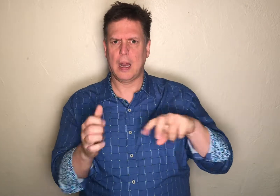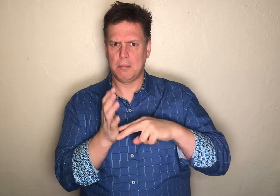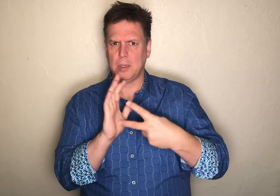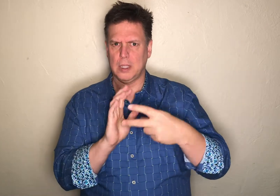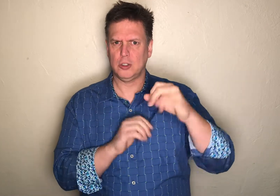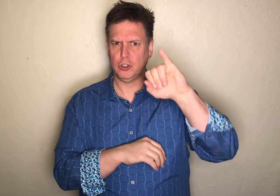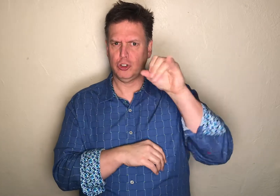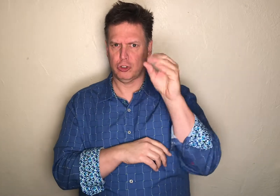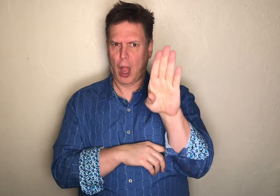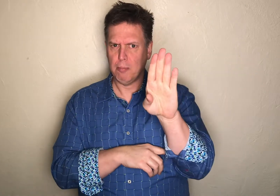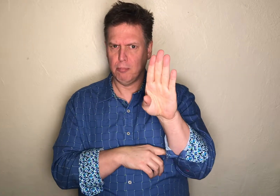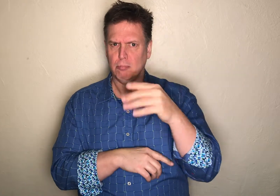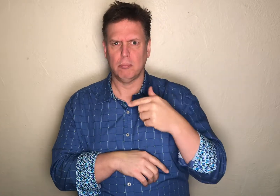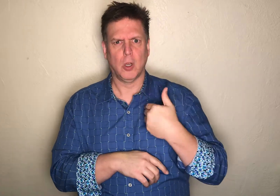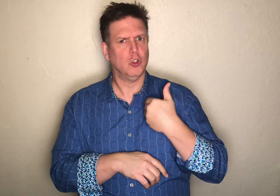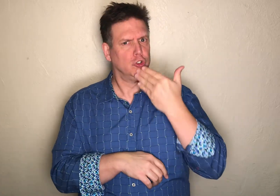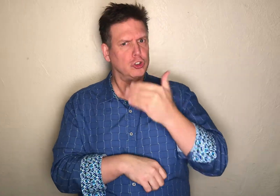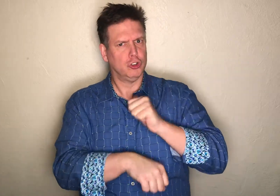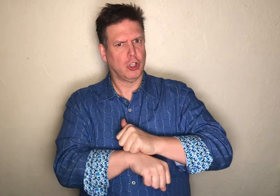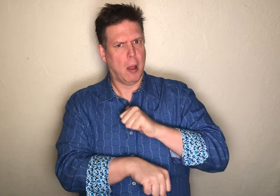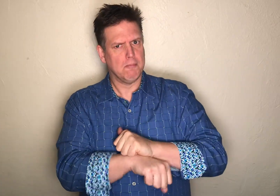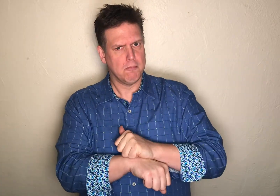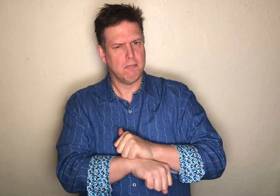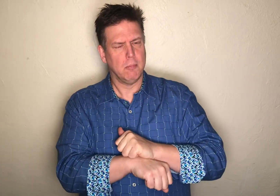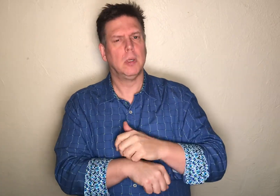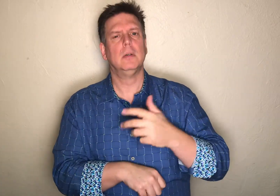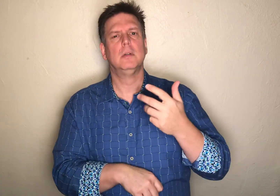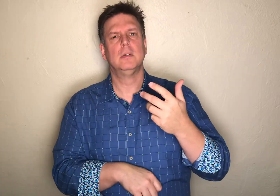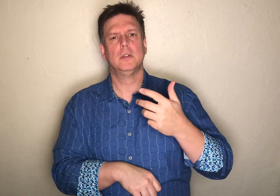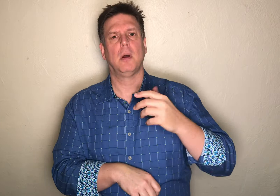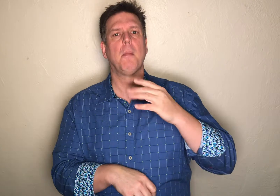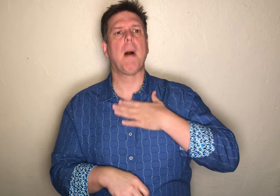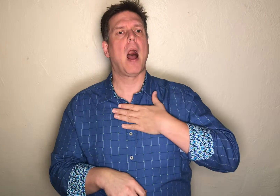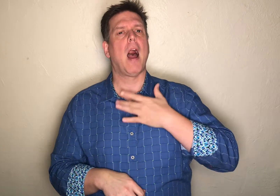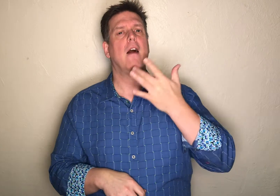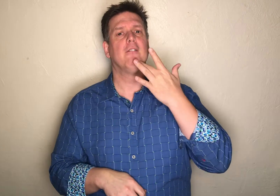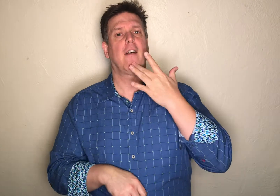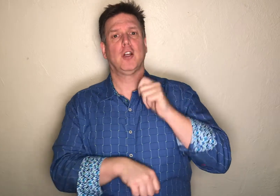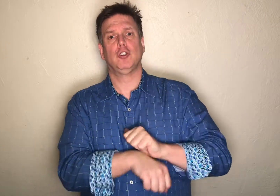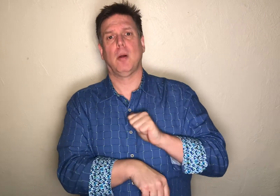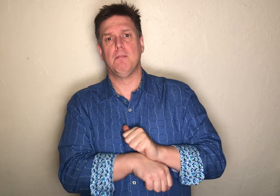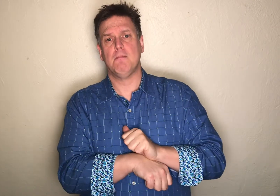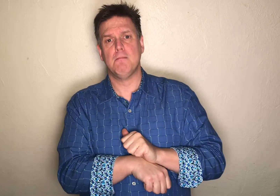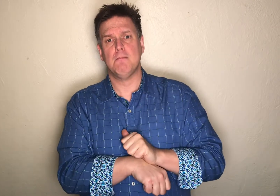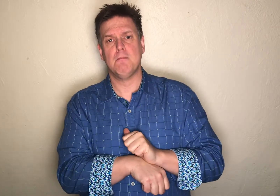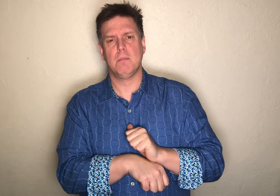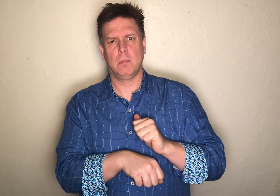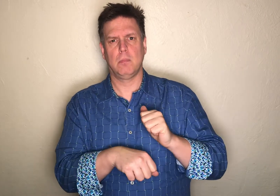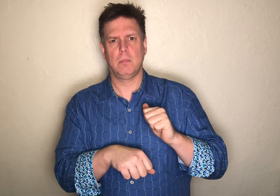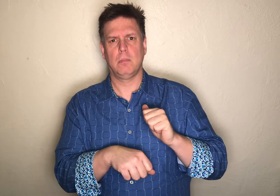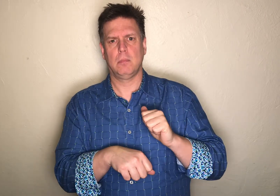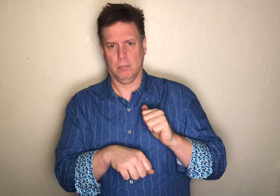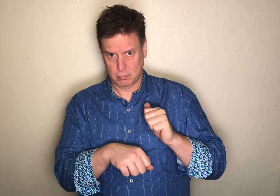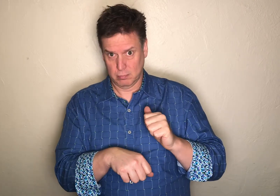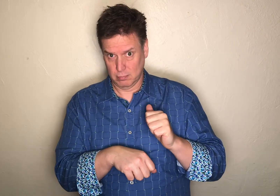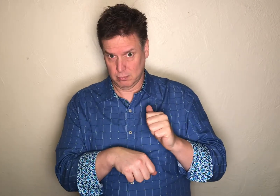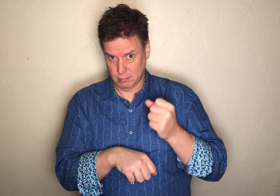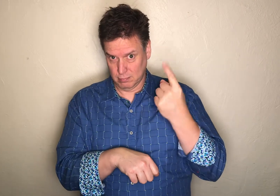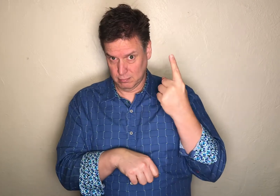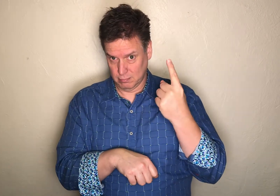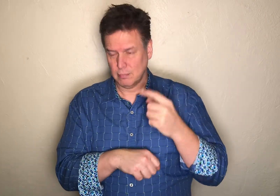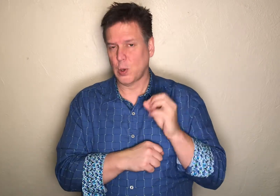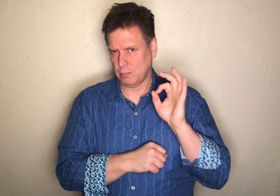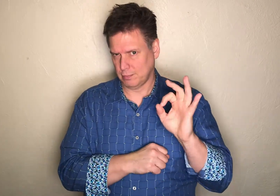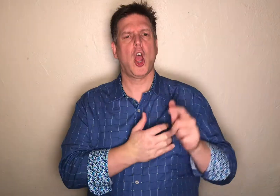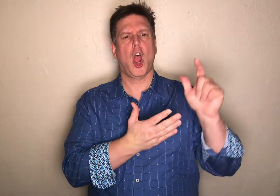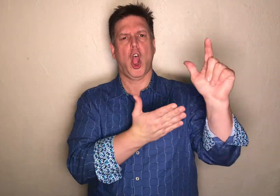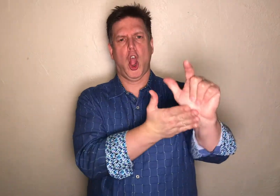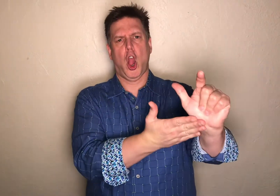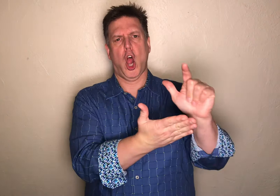ASL so work means job good job my favorite job and so on get it alright